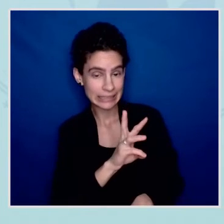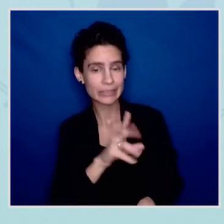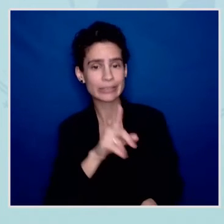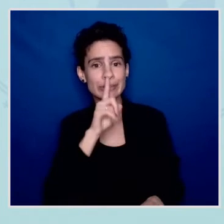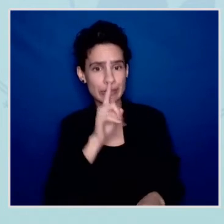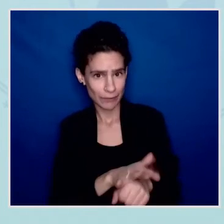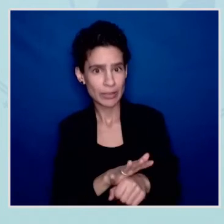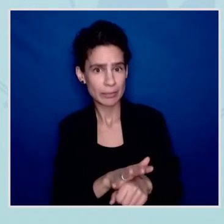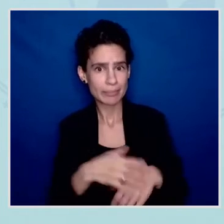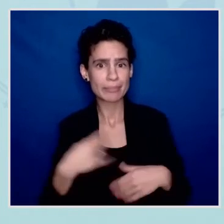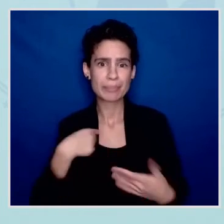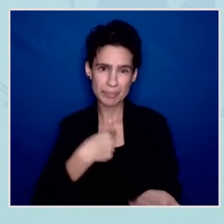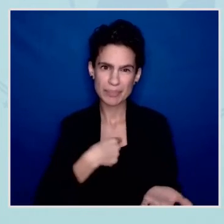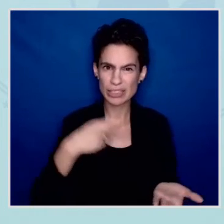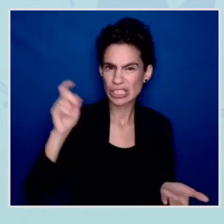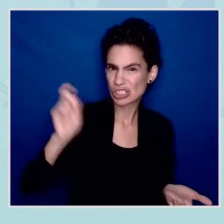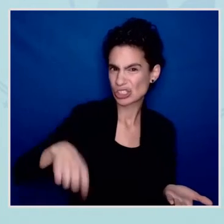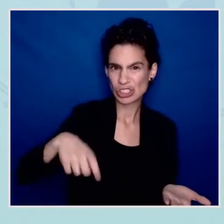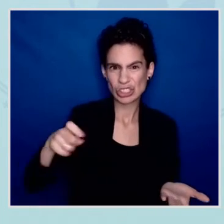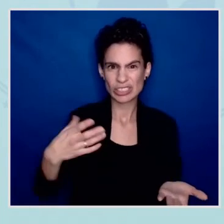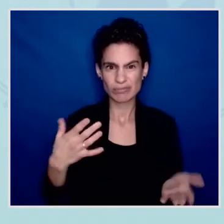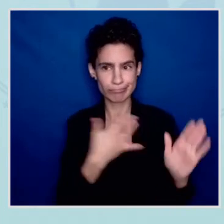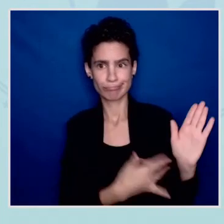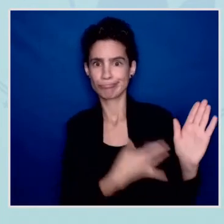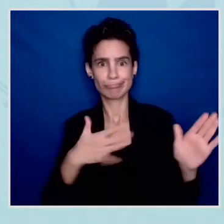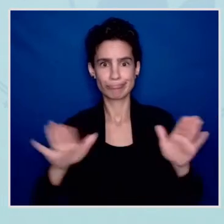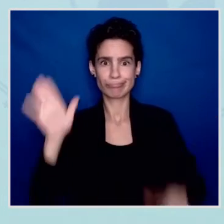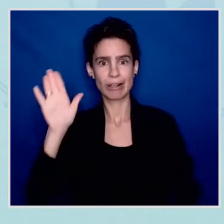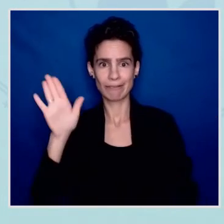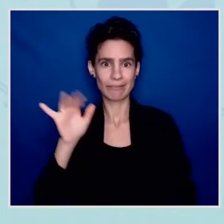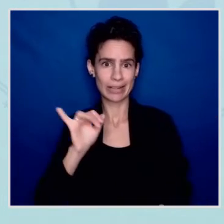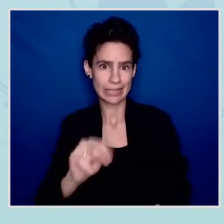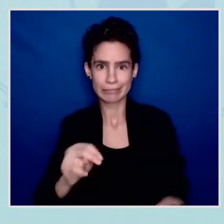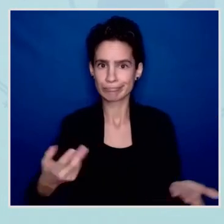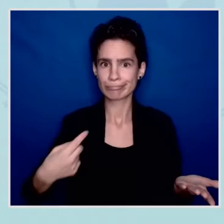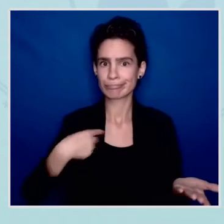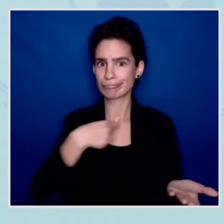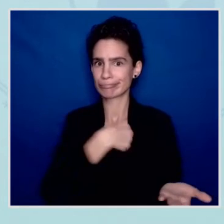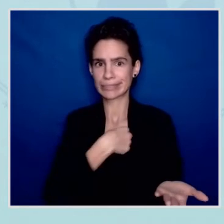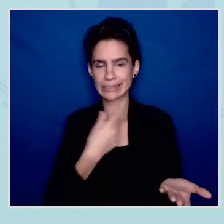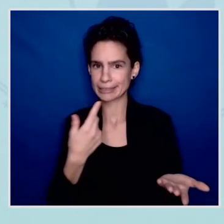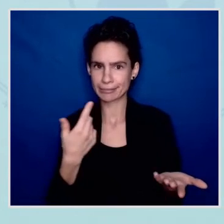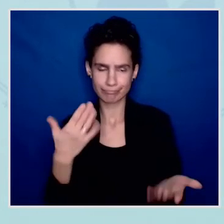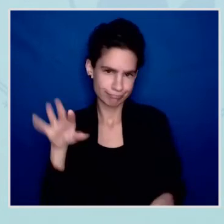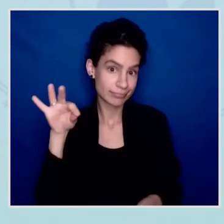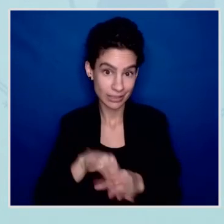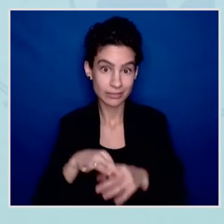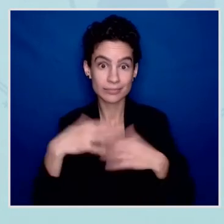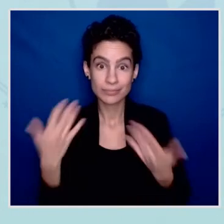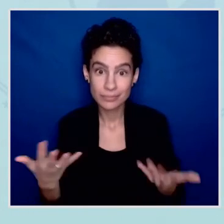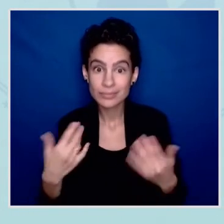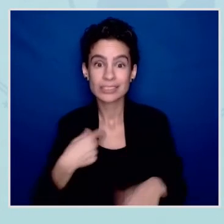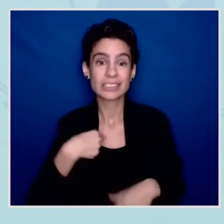IT'S TIME FOR HIM TO GO, AND THE UNITED STATES SENATE VOTED